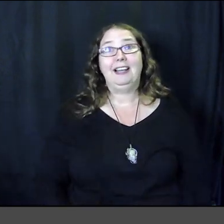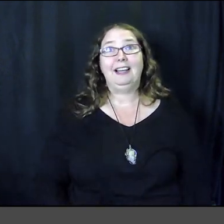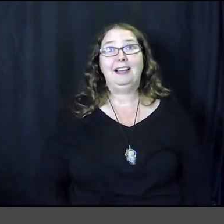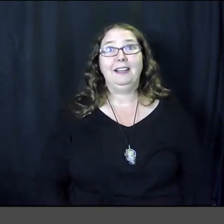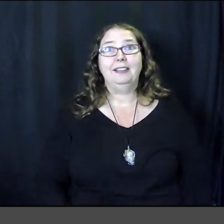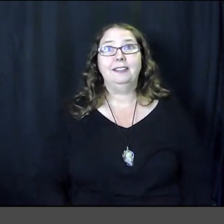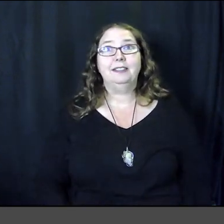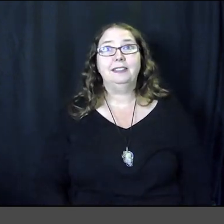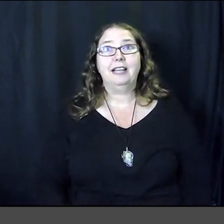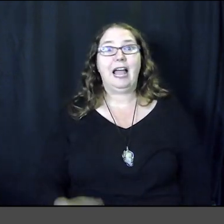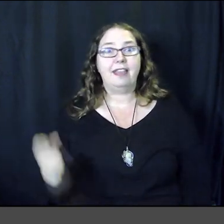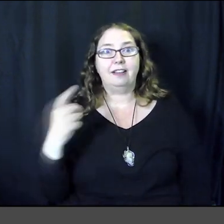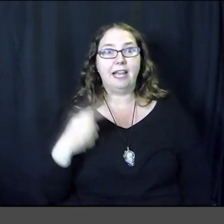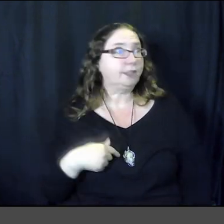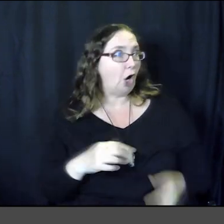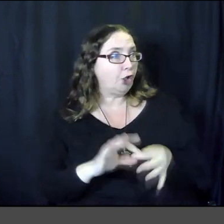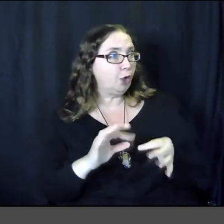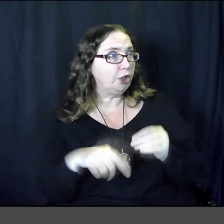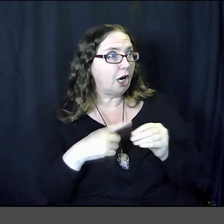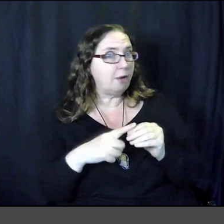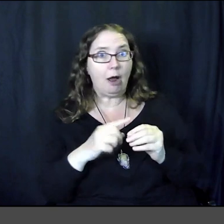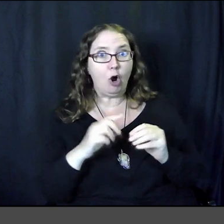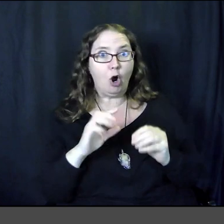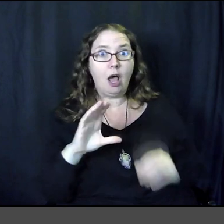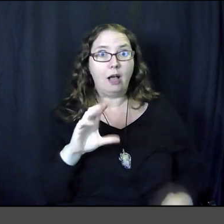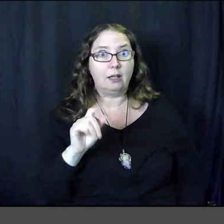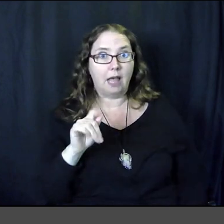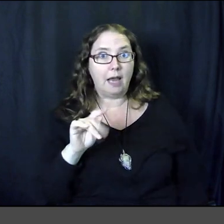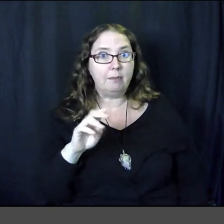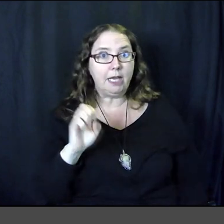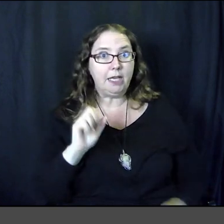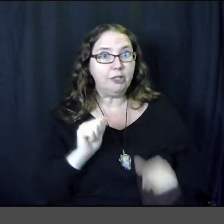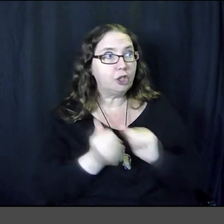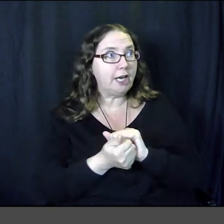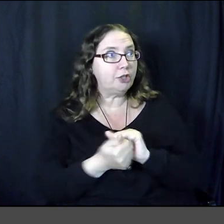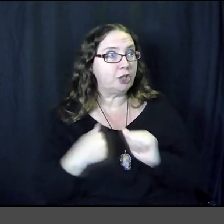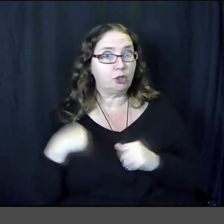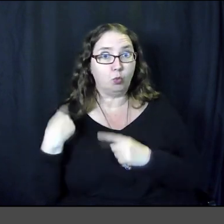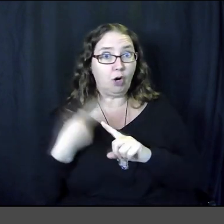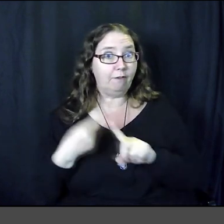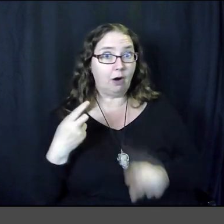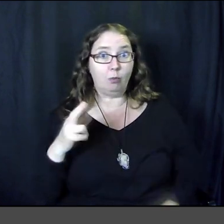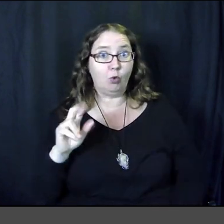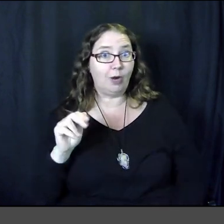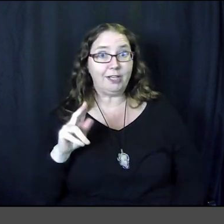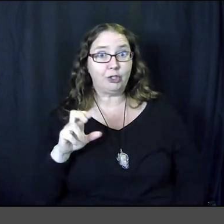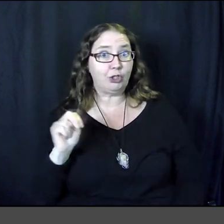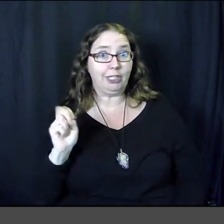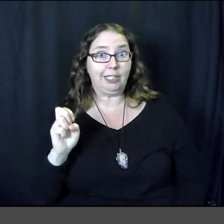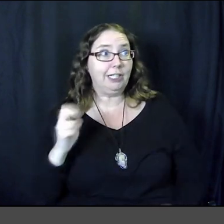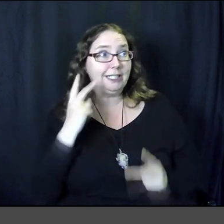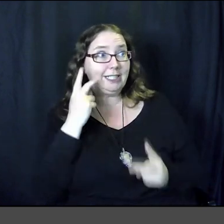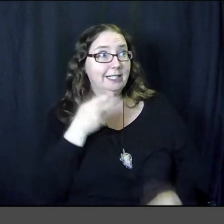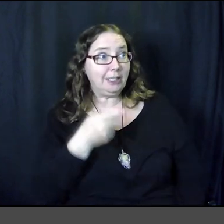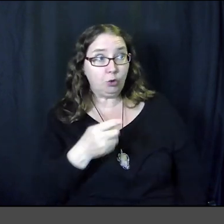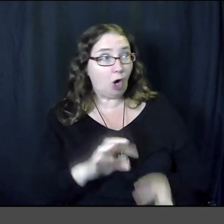BECAUSE WE CAME ALL THE WAY FROM RACINE AND AND, YOU KNOW, TO MILWAUKEE IN ARE YOU GOING TO ABOUT CLIMATE CHANGE? OKAY, TELL YOU WHAT, I'LL WRITE YOU A SONG RIGHT NOW.